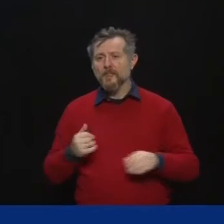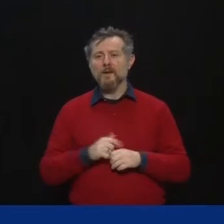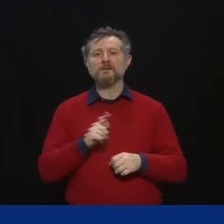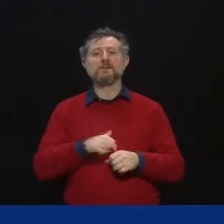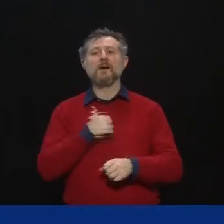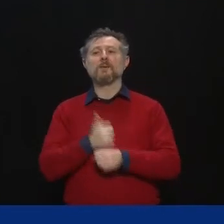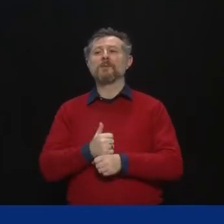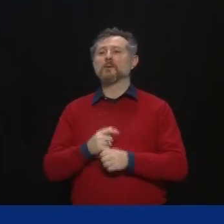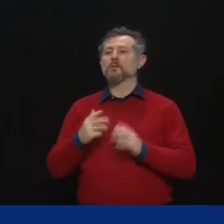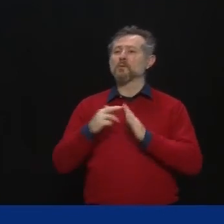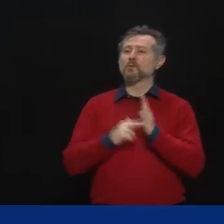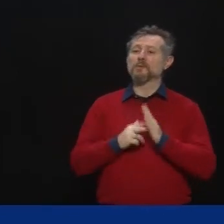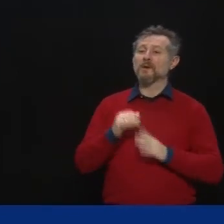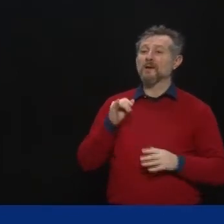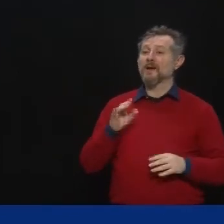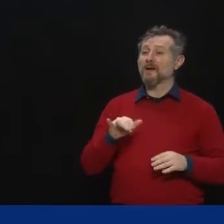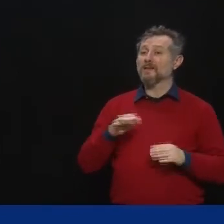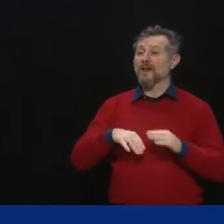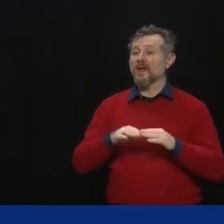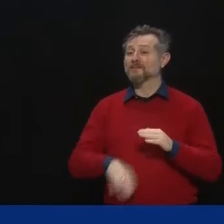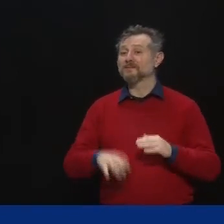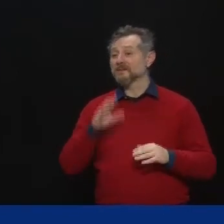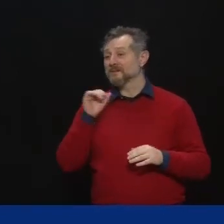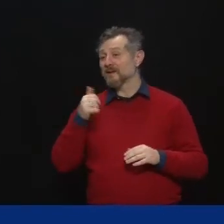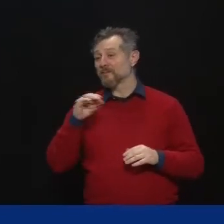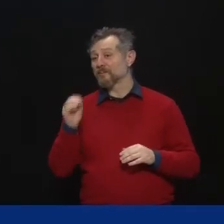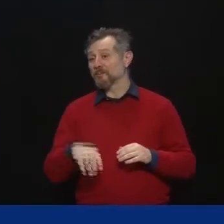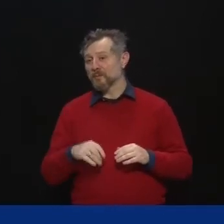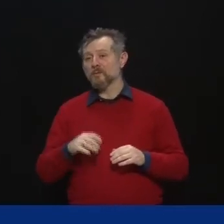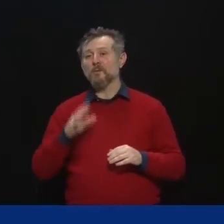CONSTANT COMMUNICATION, BUT MONITORING THE NUMBERS TO SEE